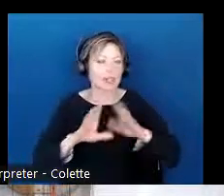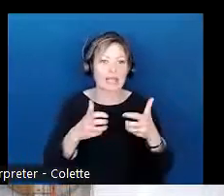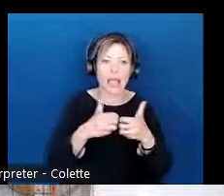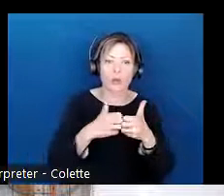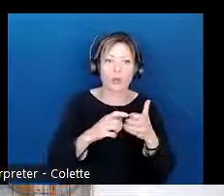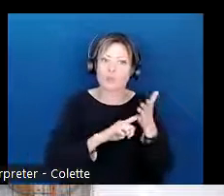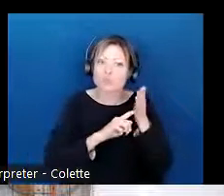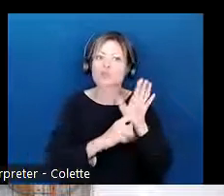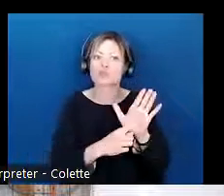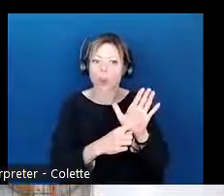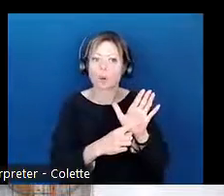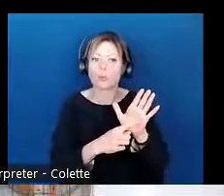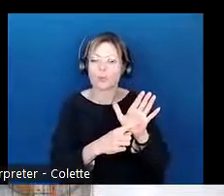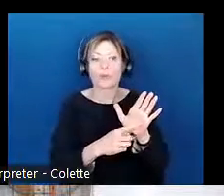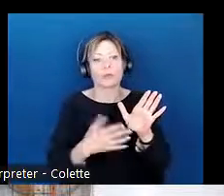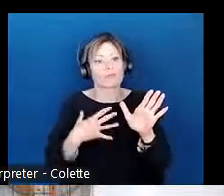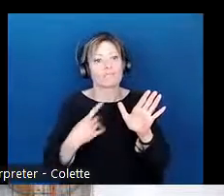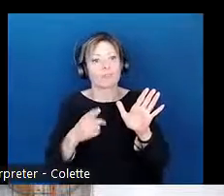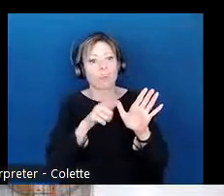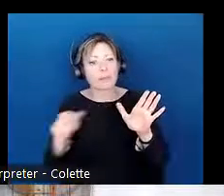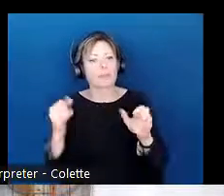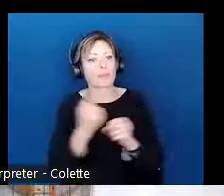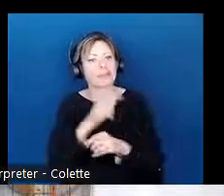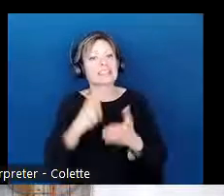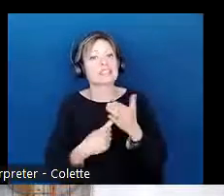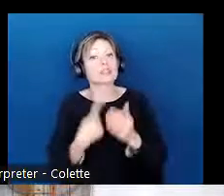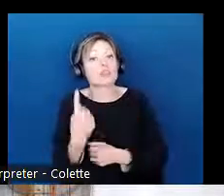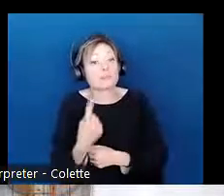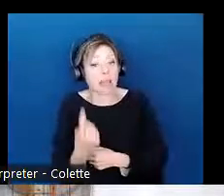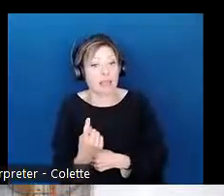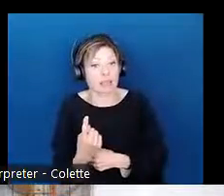um how people can make a decision to whether they think it's okay that they can